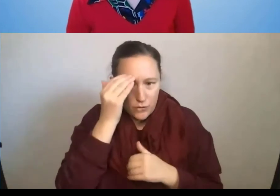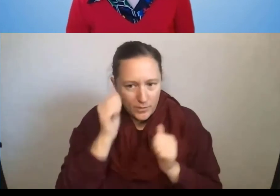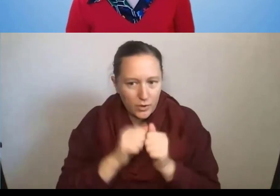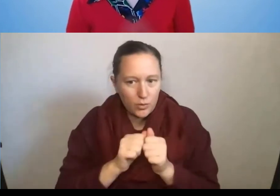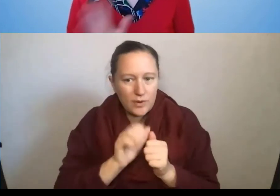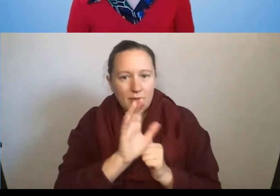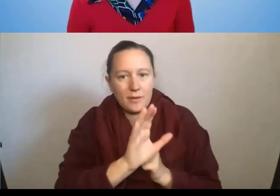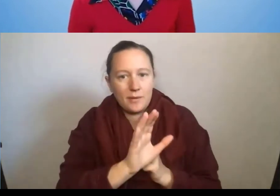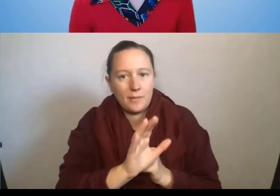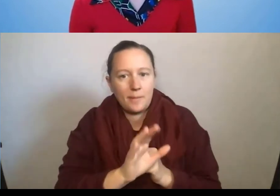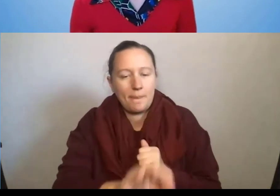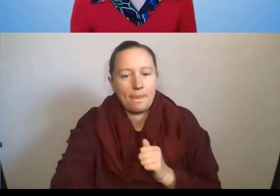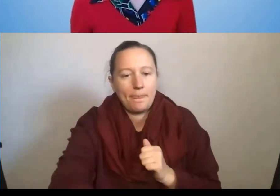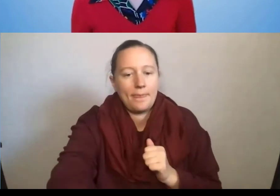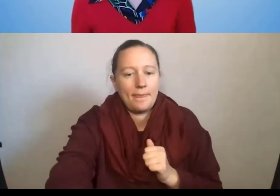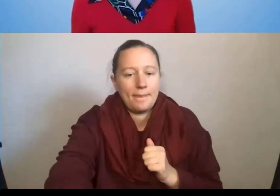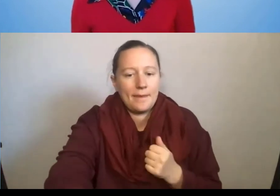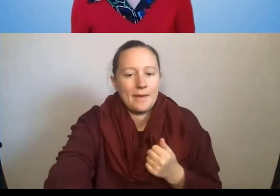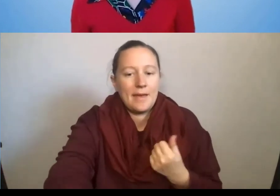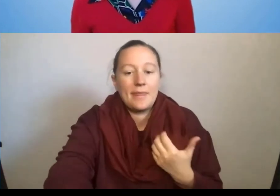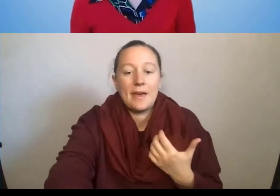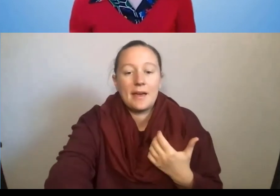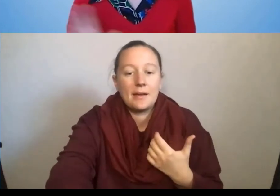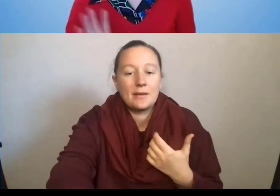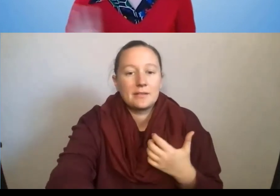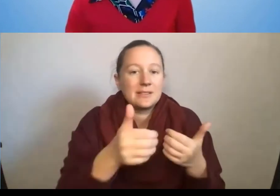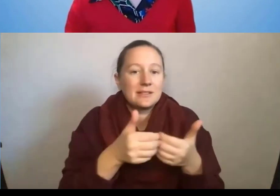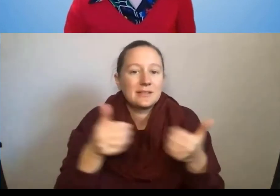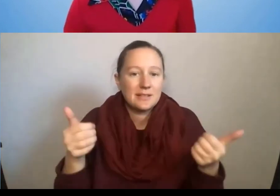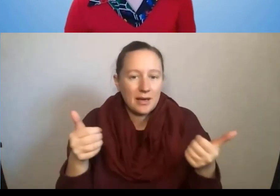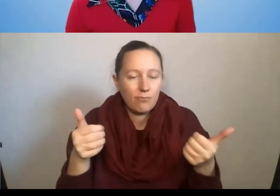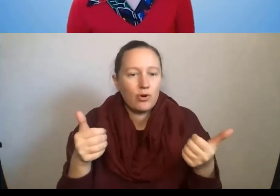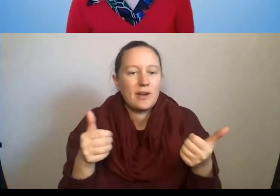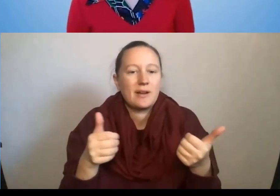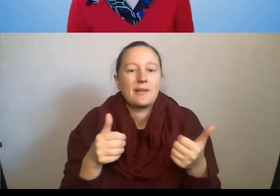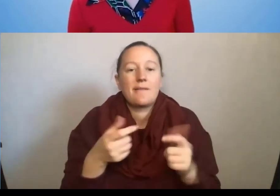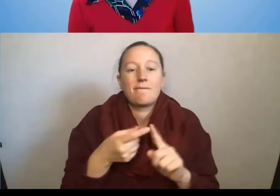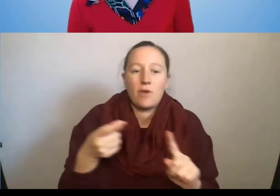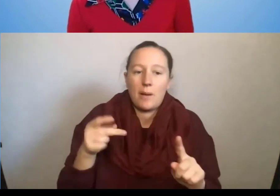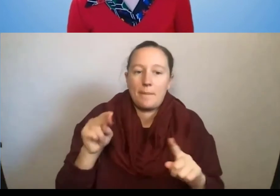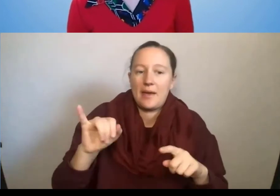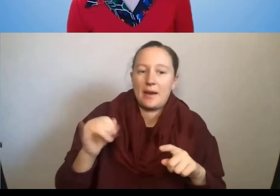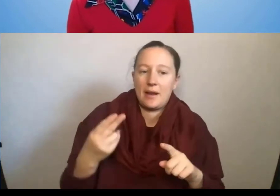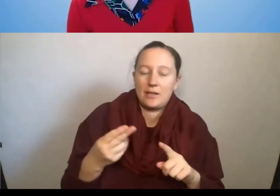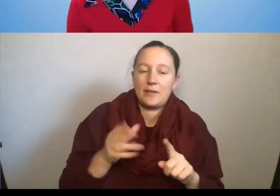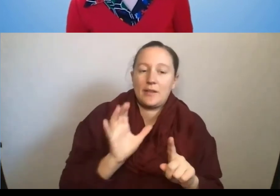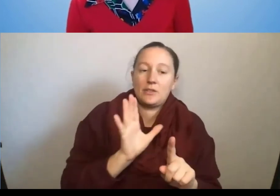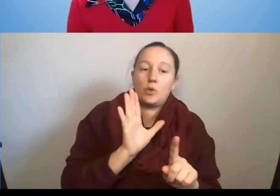and that's kind of separate and outside of NIH. That's your specific employment policies